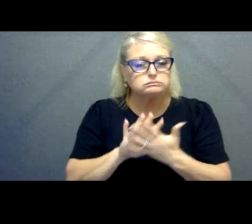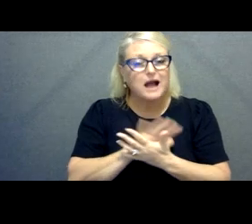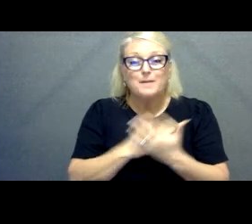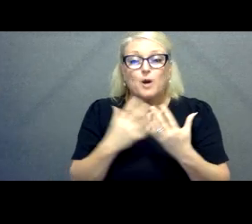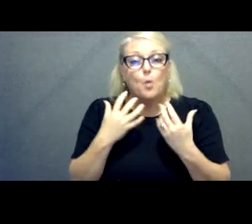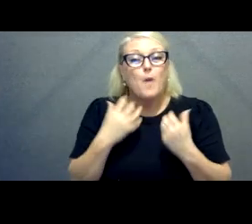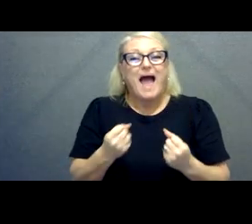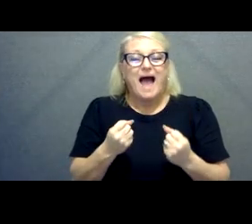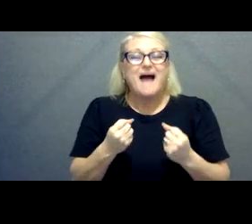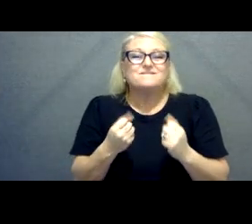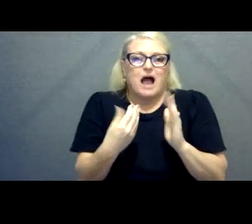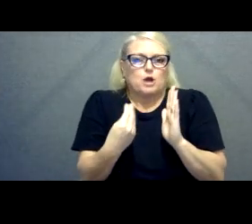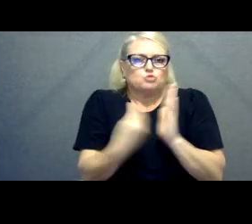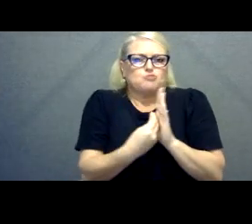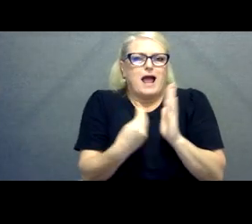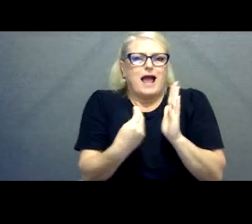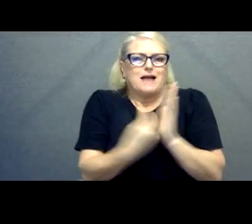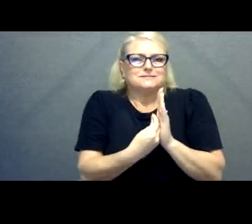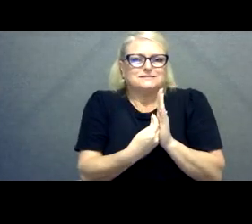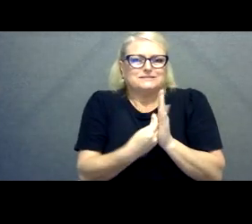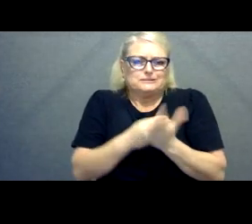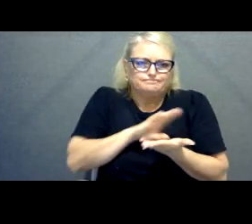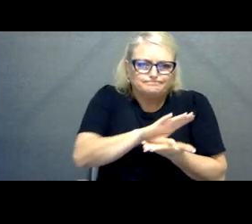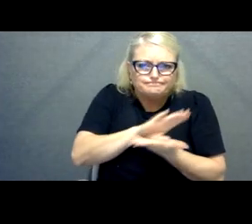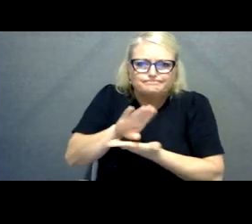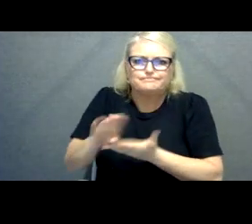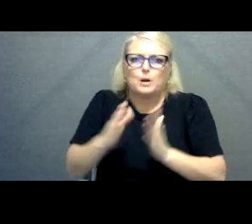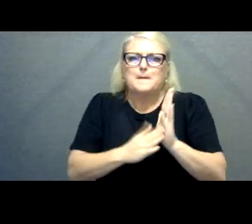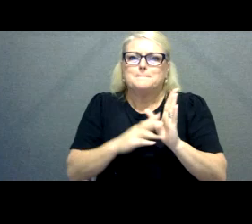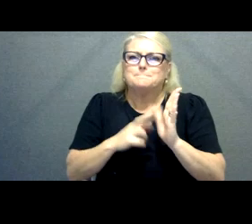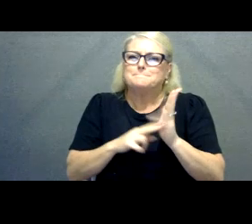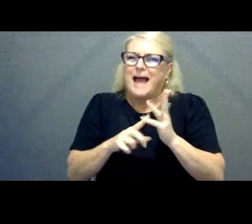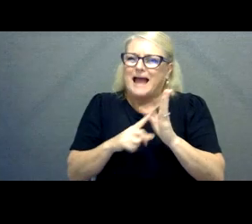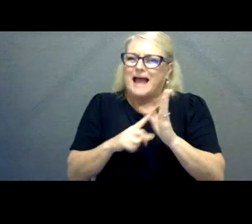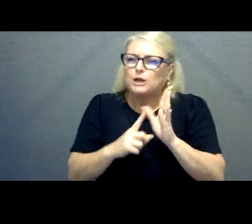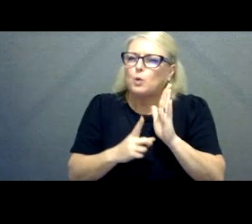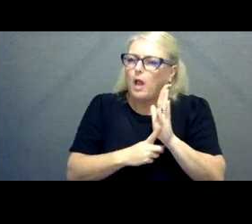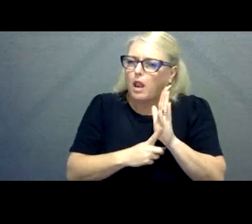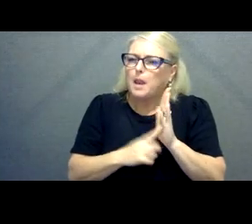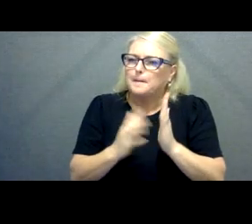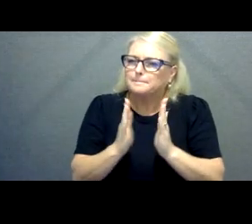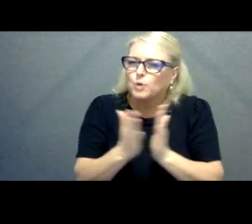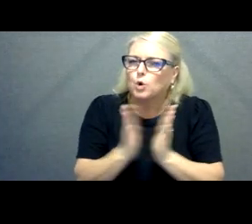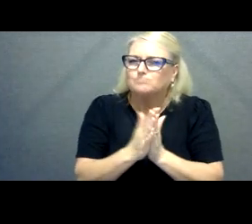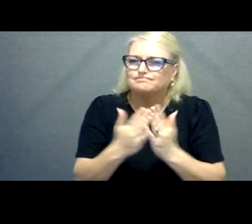available on our website um but it is tricky so we we are going to get into sort of a bit of the